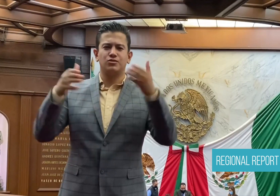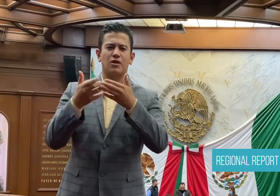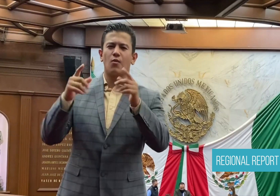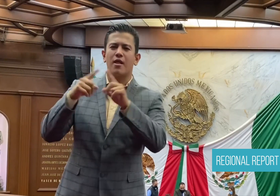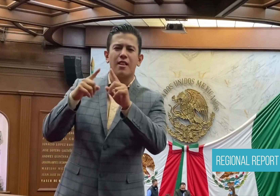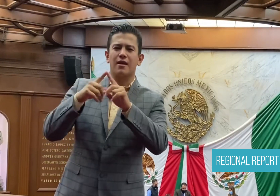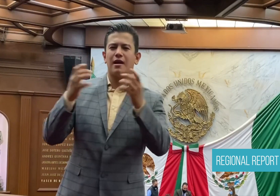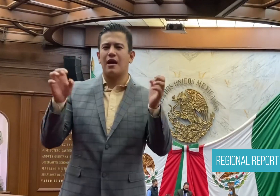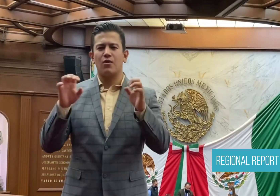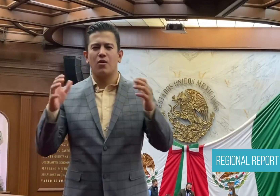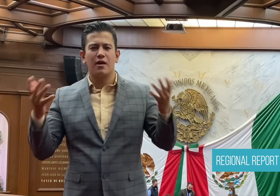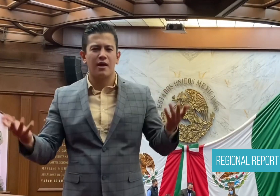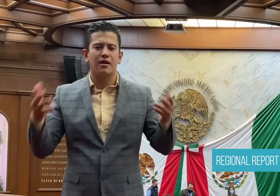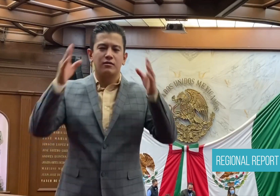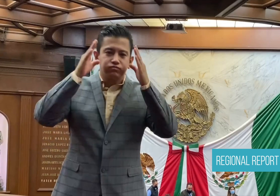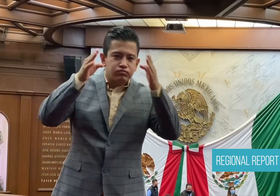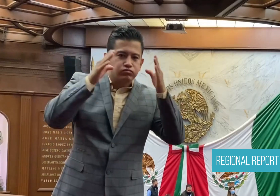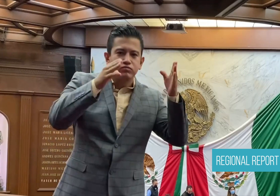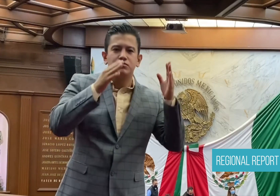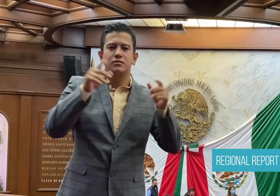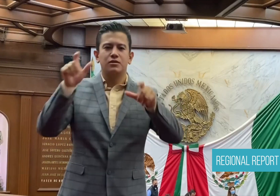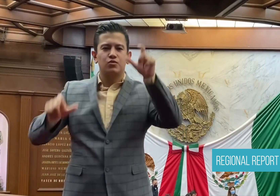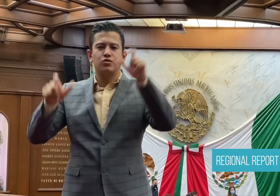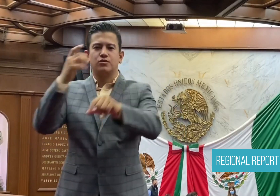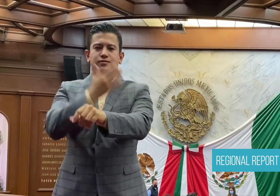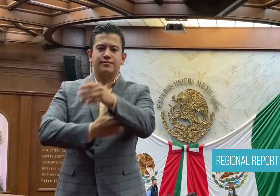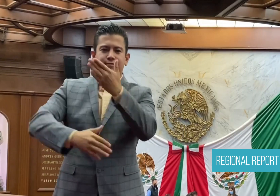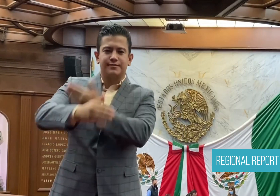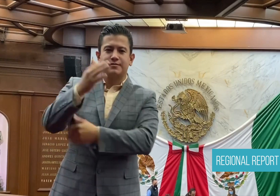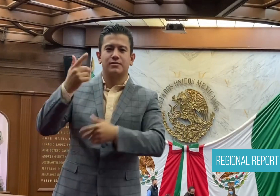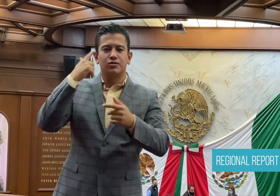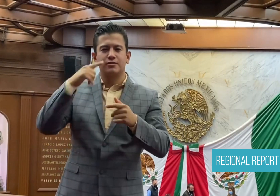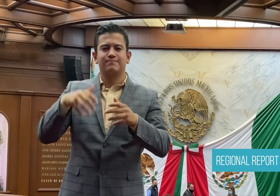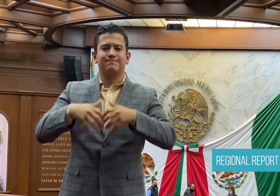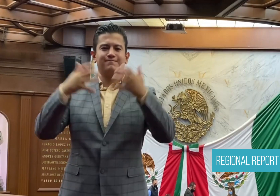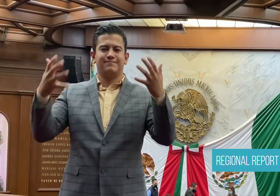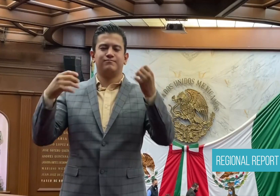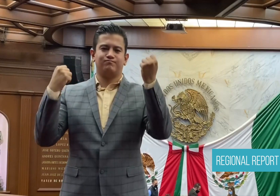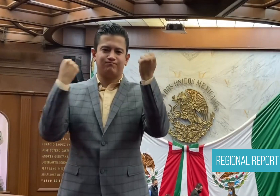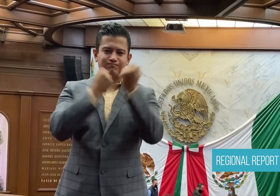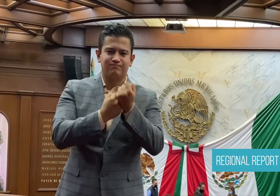the workplace to allow Deaf people to gain experience.